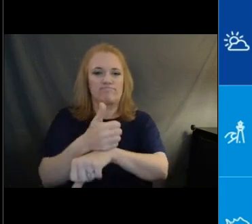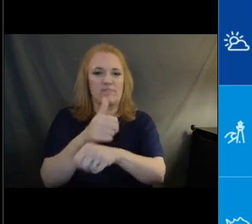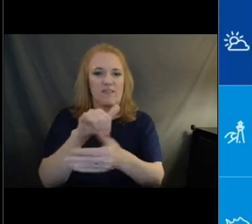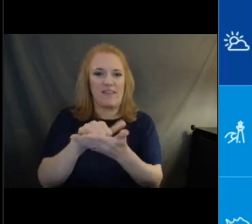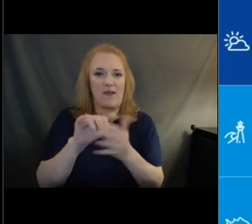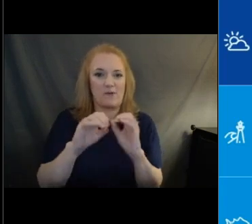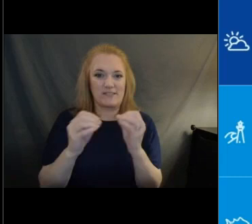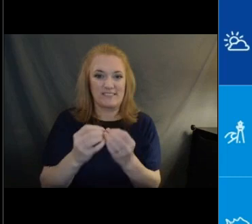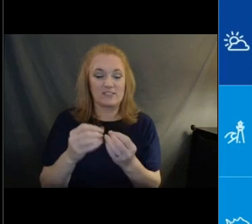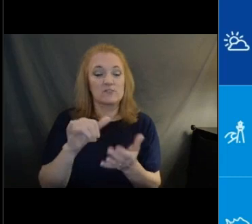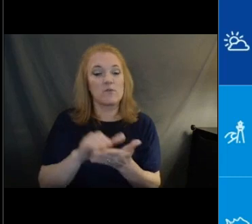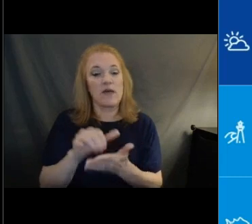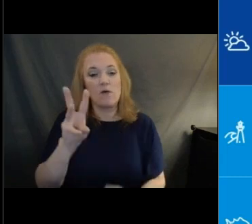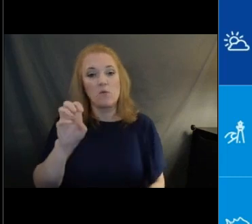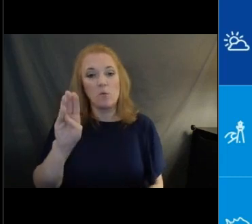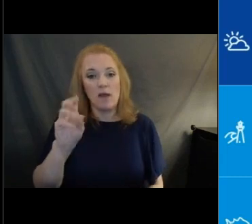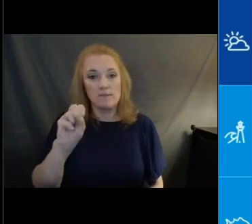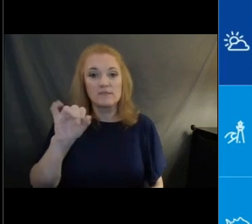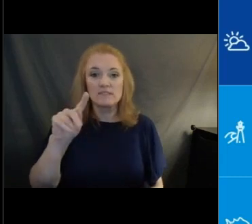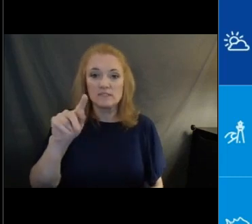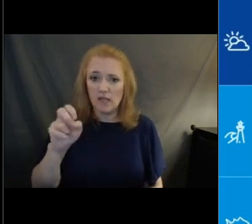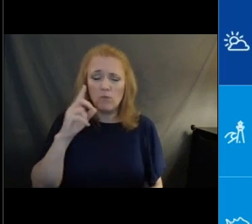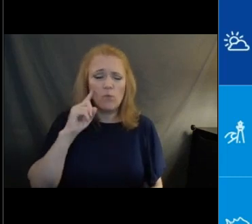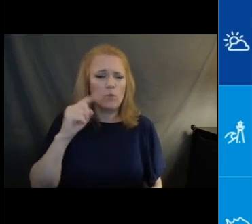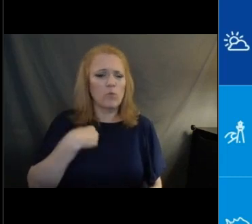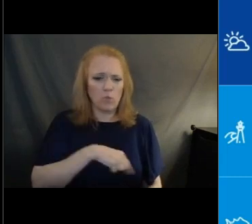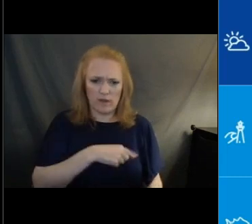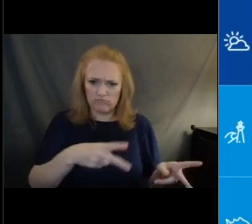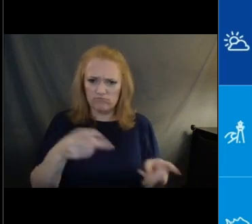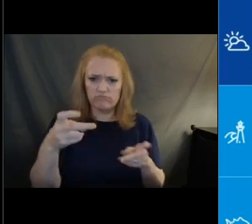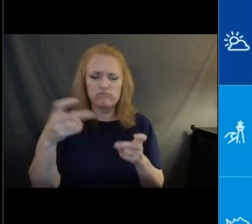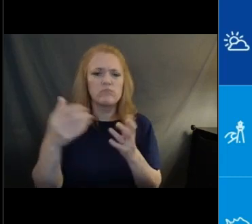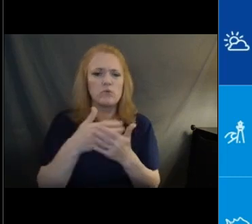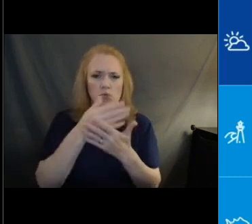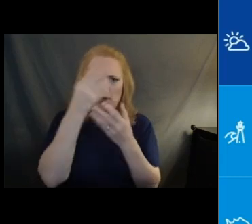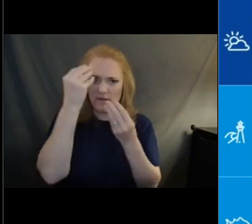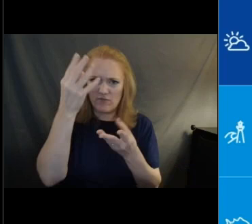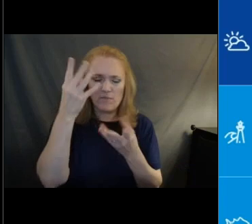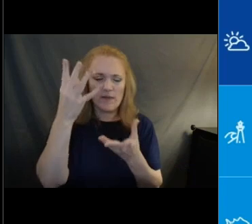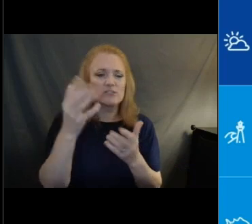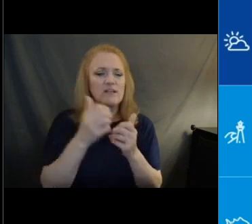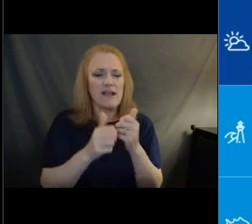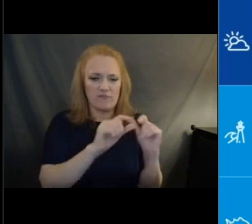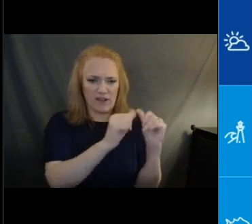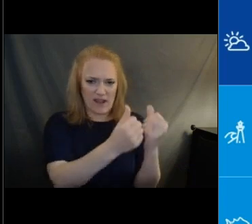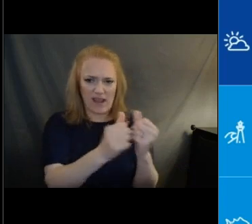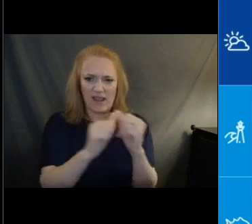website is regularly updated with new information from each of the agencies and includes information